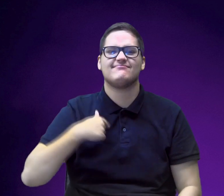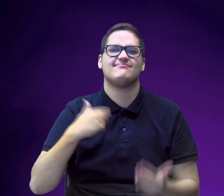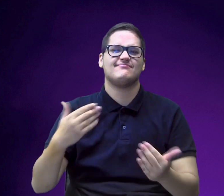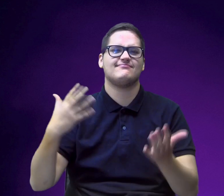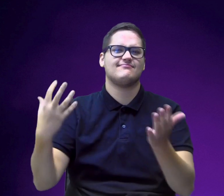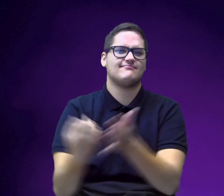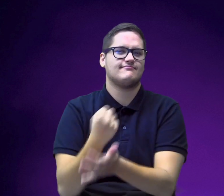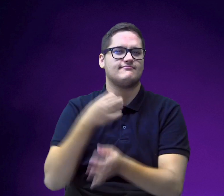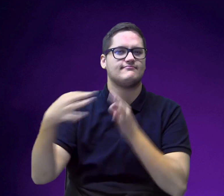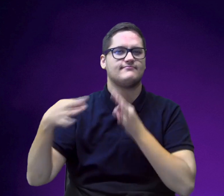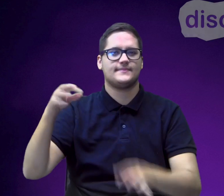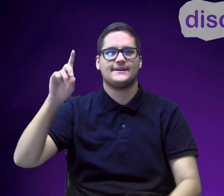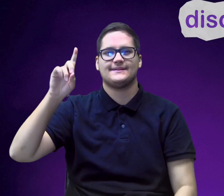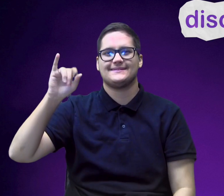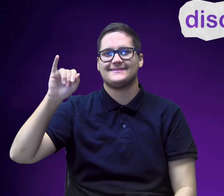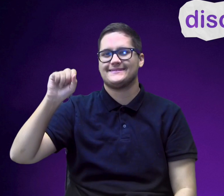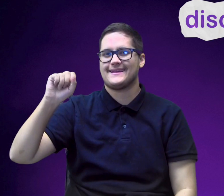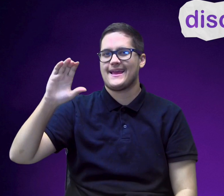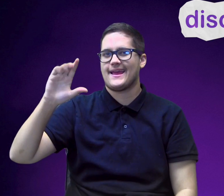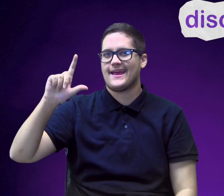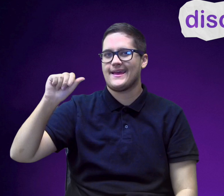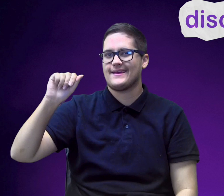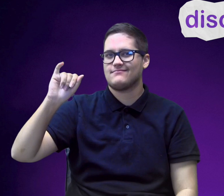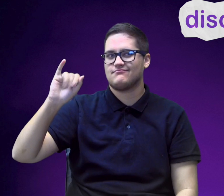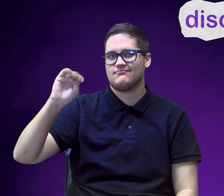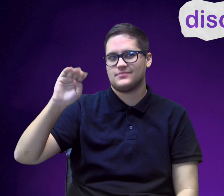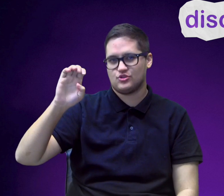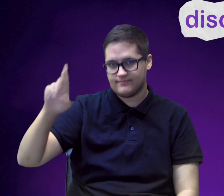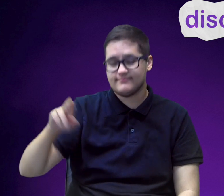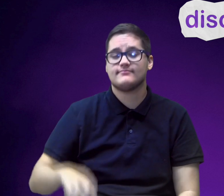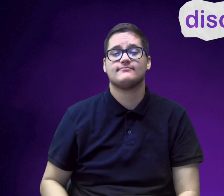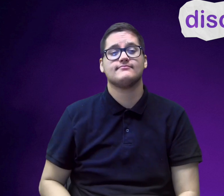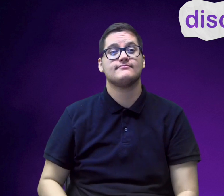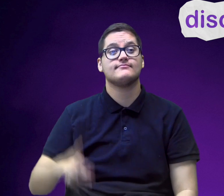I will go ahead translate the disclaimer from English to ASL.